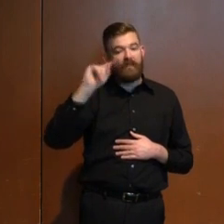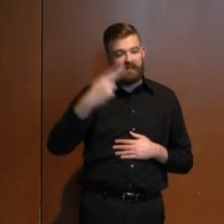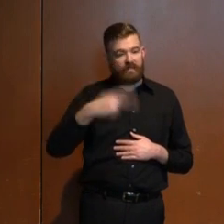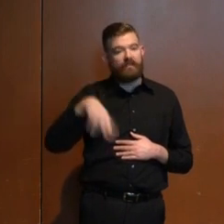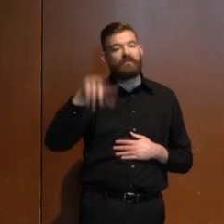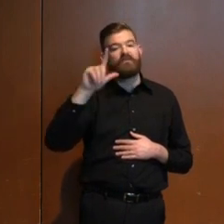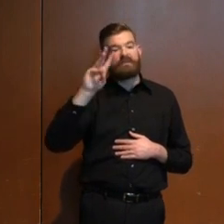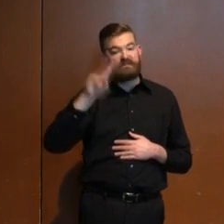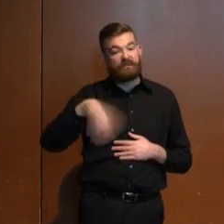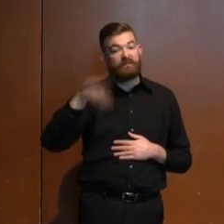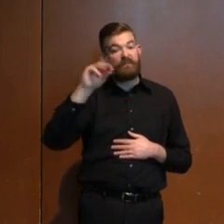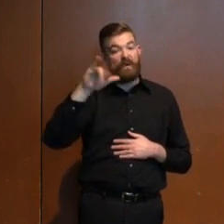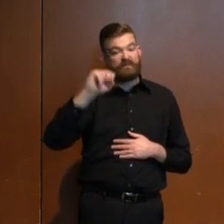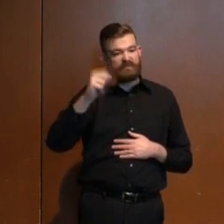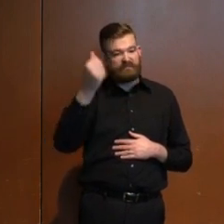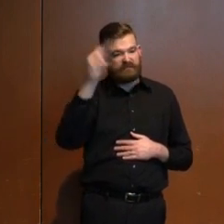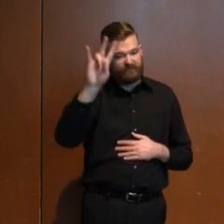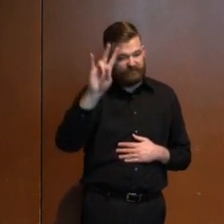CAPE MAY ONE, CUMBERLAND ONE,